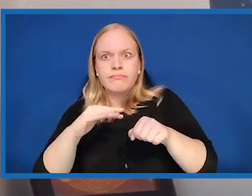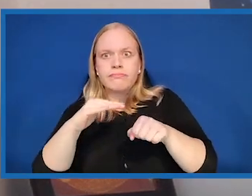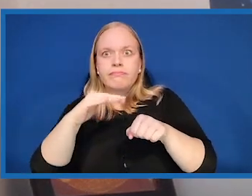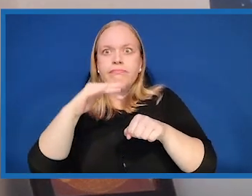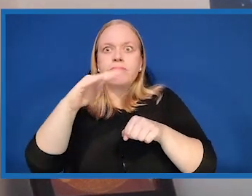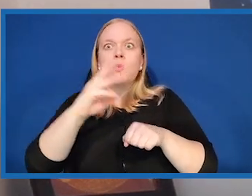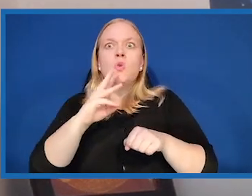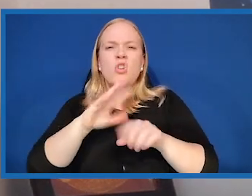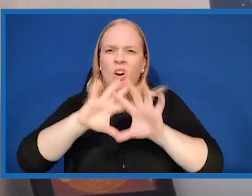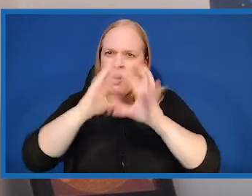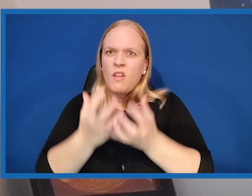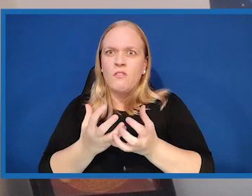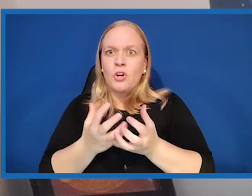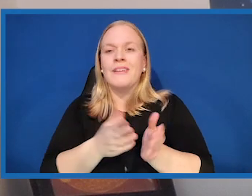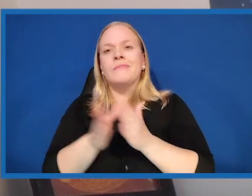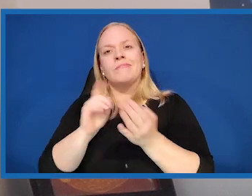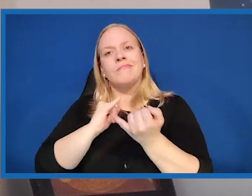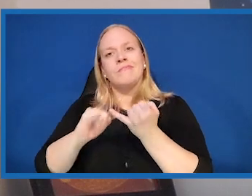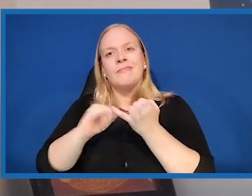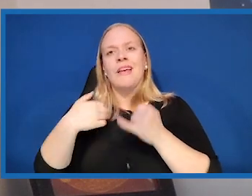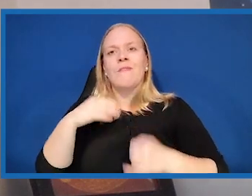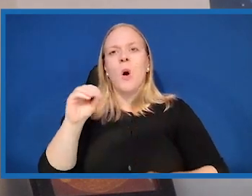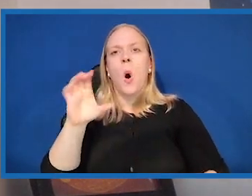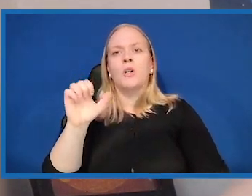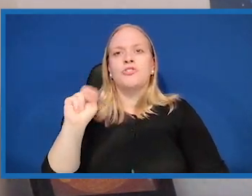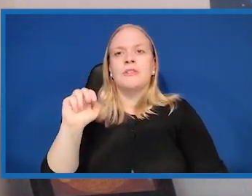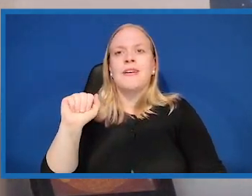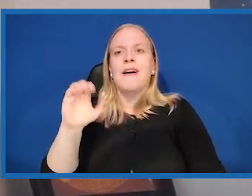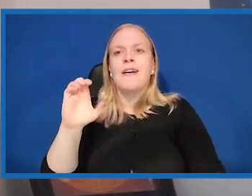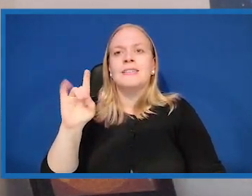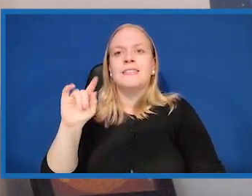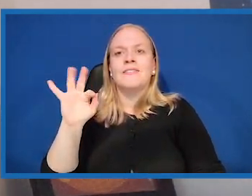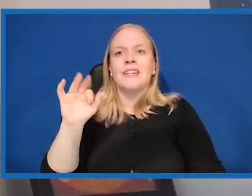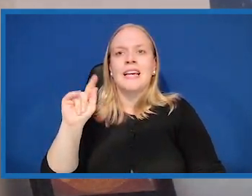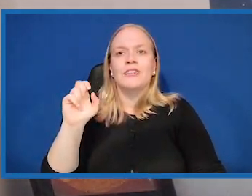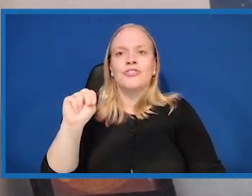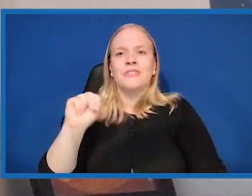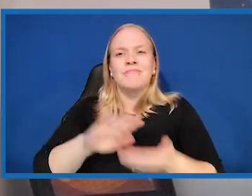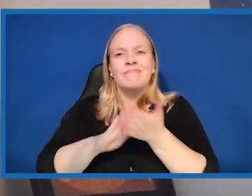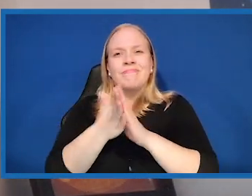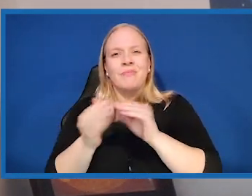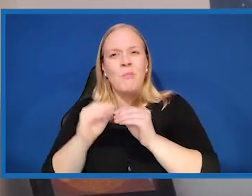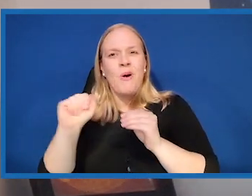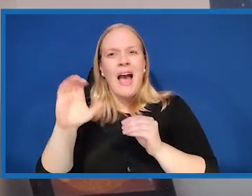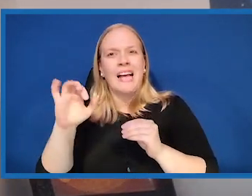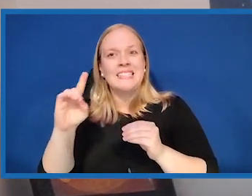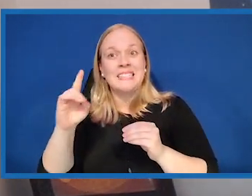OCEANS ACIDIFICATION, WHICH IS A PROCESS THAT'S HAPPENING BECAUSE THE CARBON DIOXIDE FROM THE ATMOSPHERE IS MELTING IN THE OCEAN, IT'S CHANGING